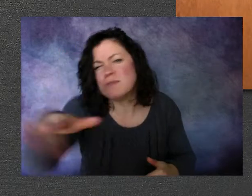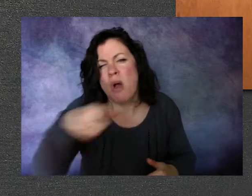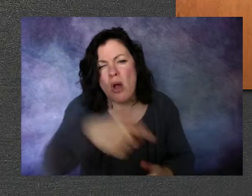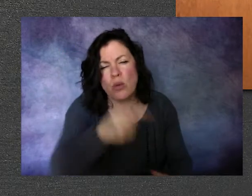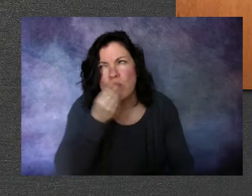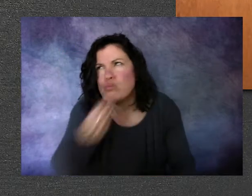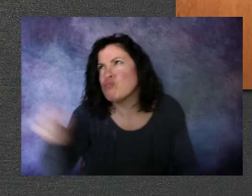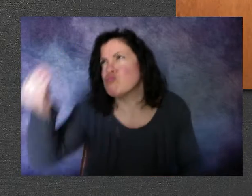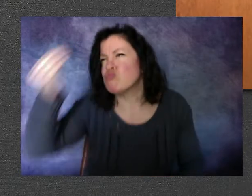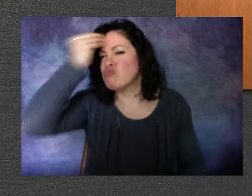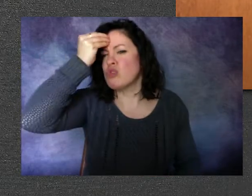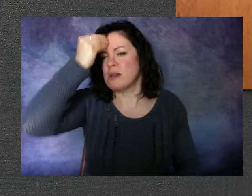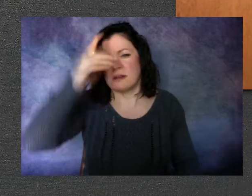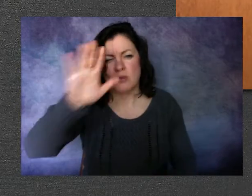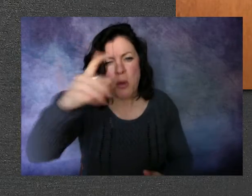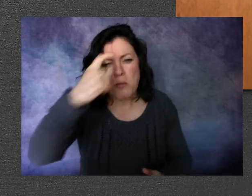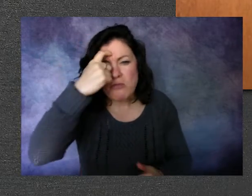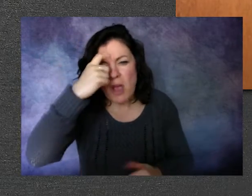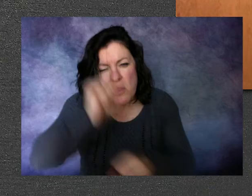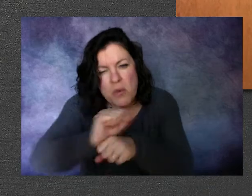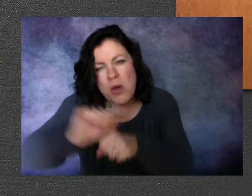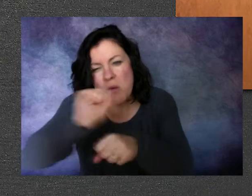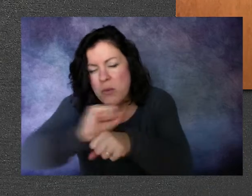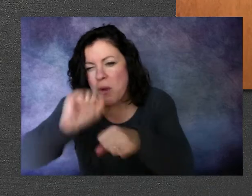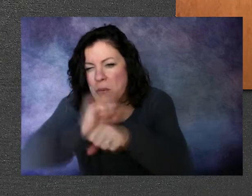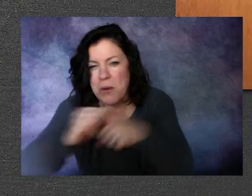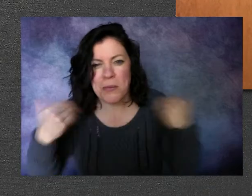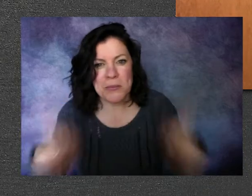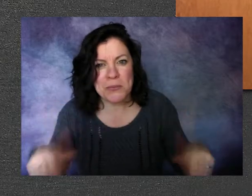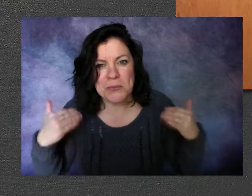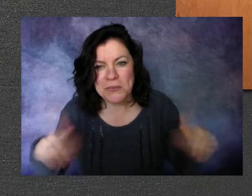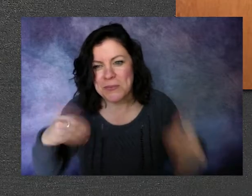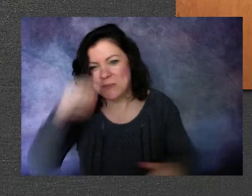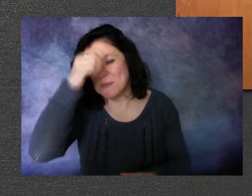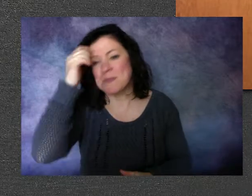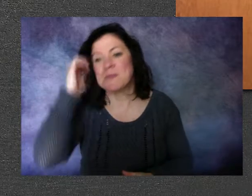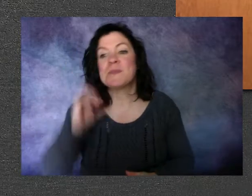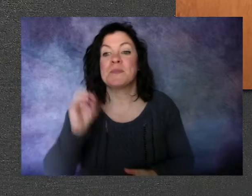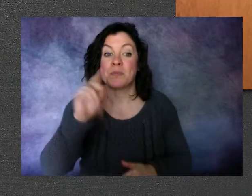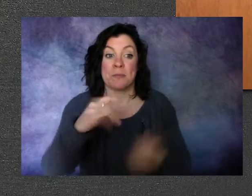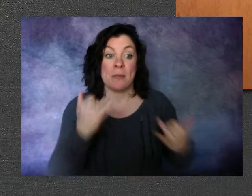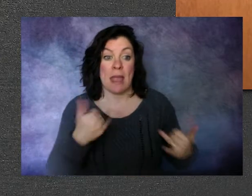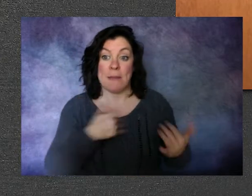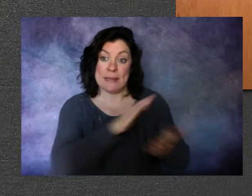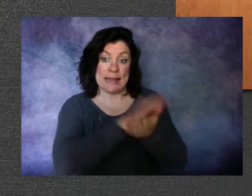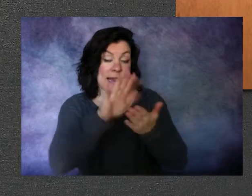Because you were just working super hard. Awesome job, friends. All right, I am gonna clean up